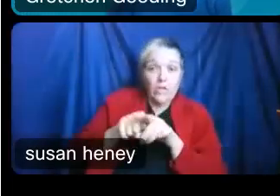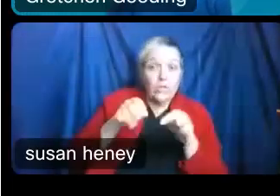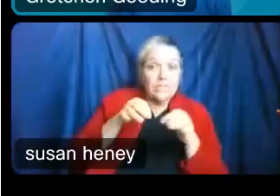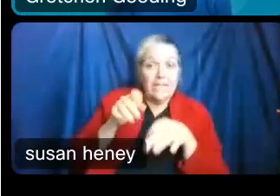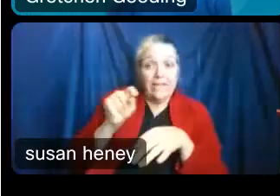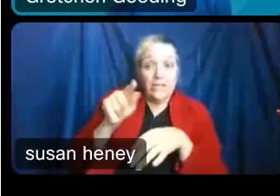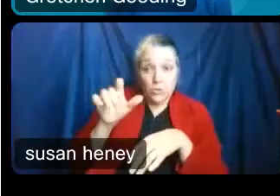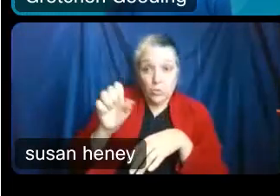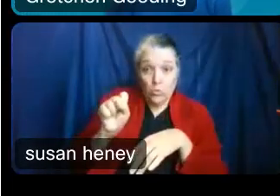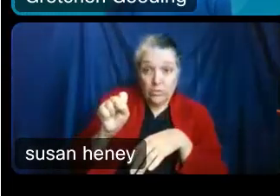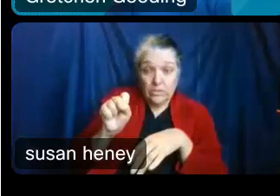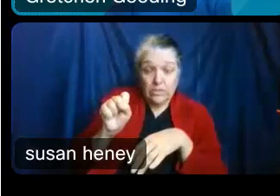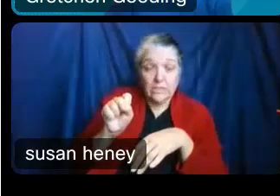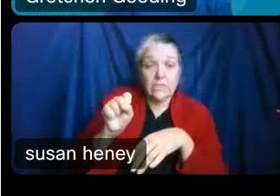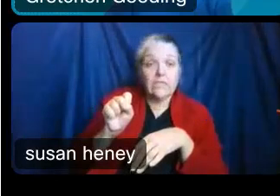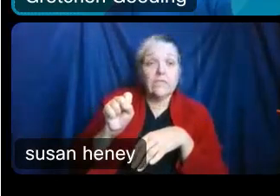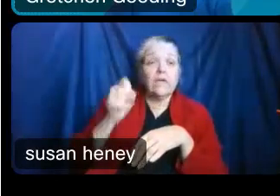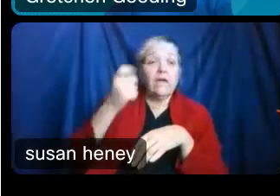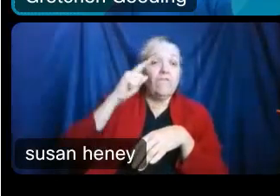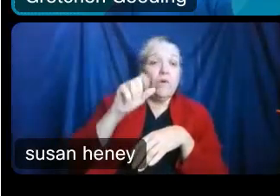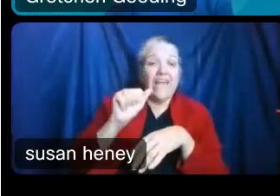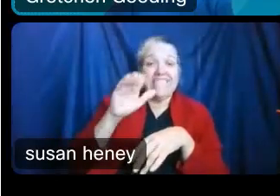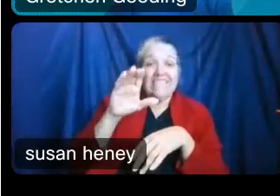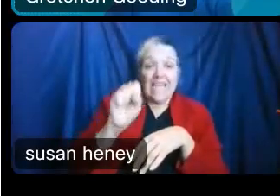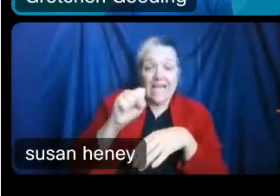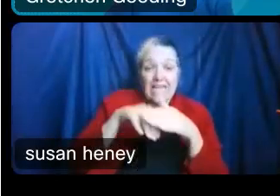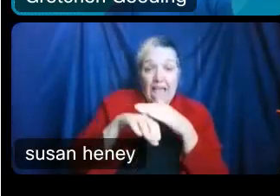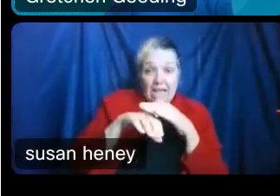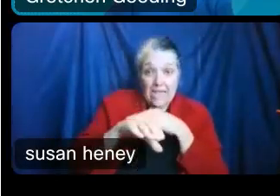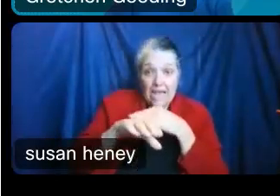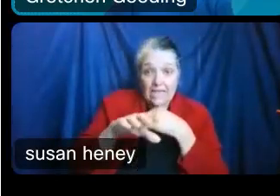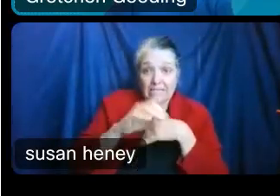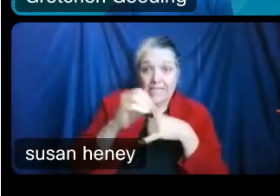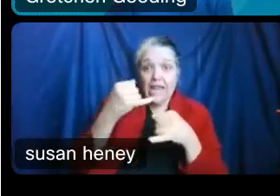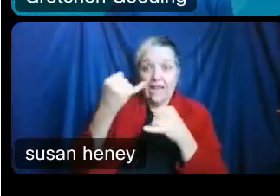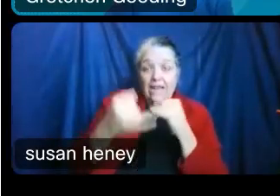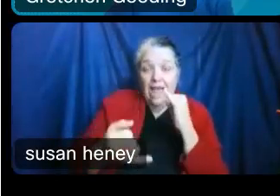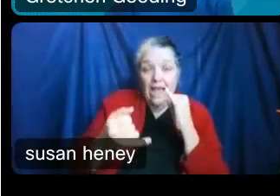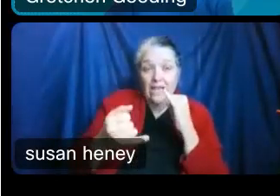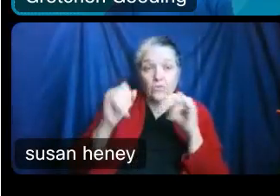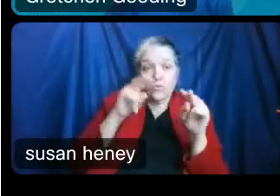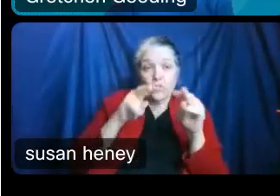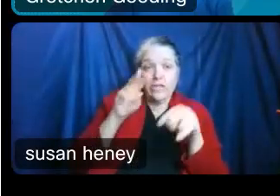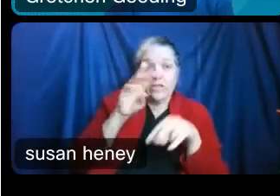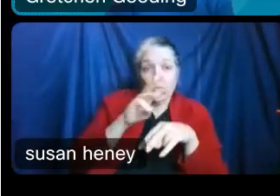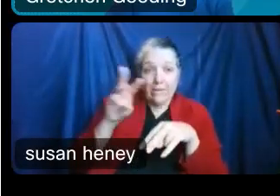use to access ACS products. And last, we'll go over ACS website and its many resources.